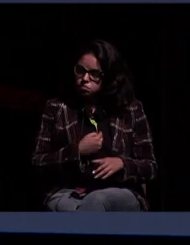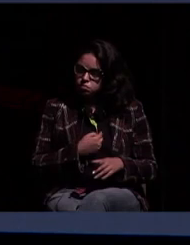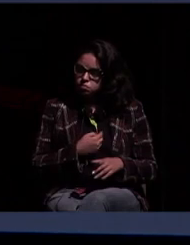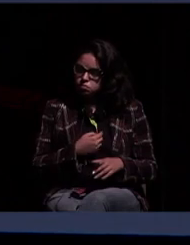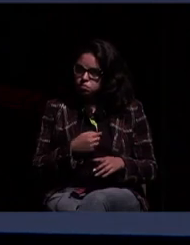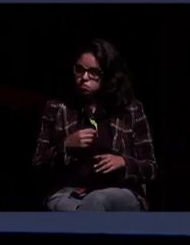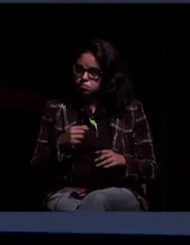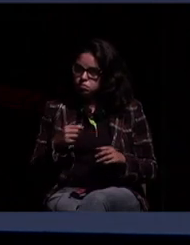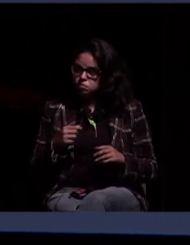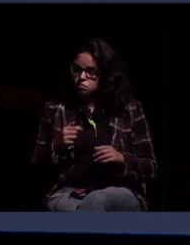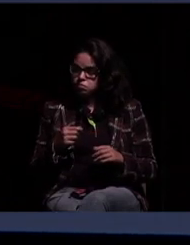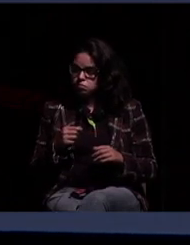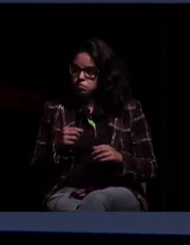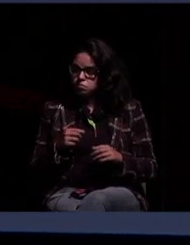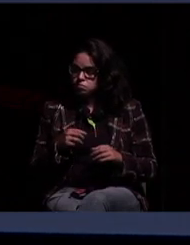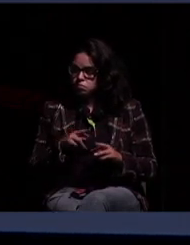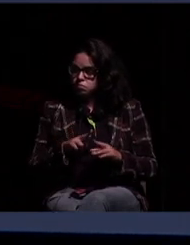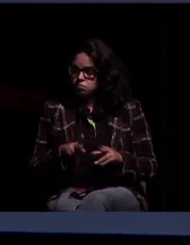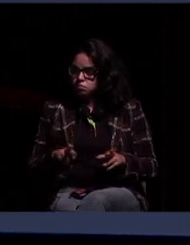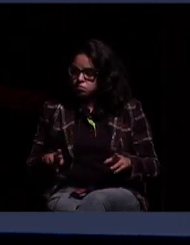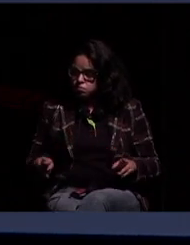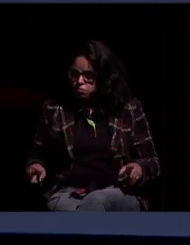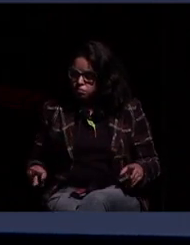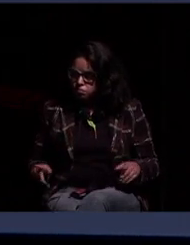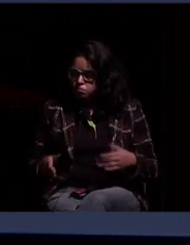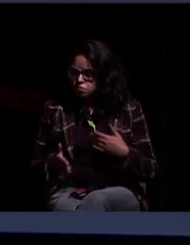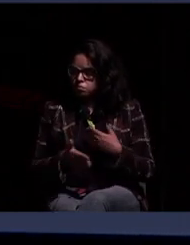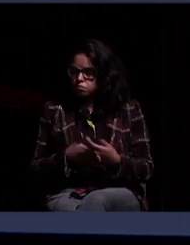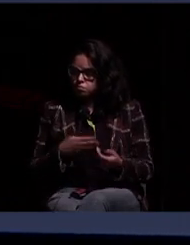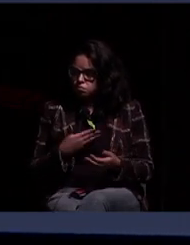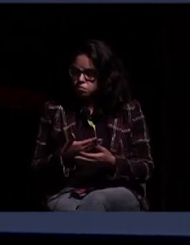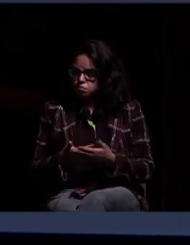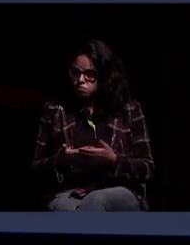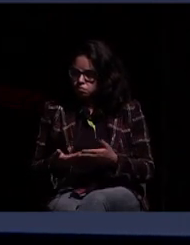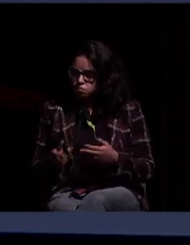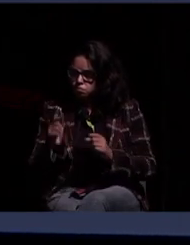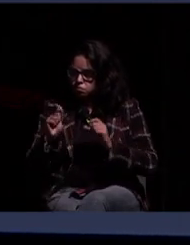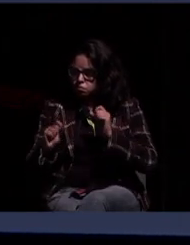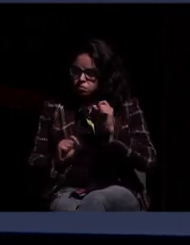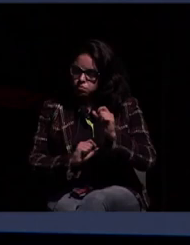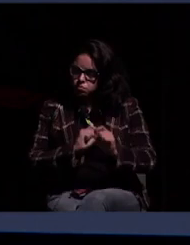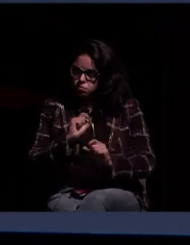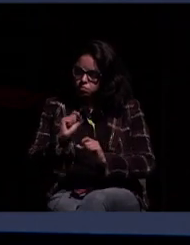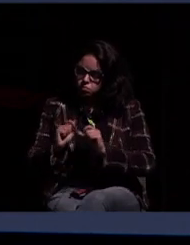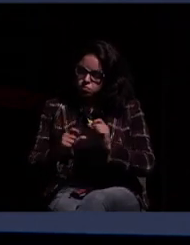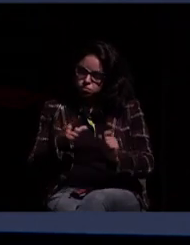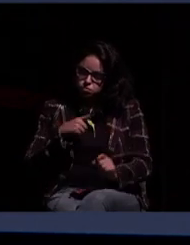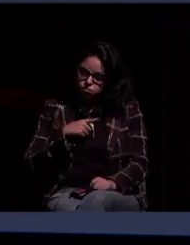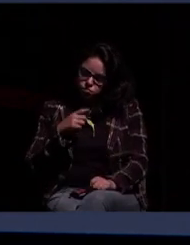regardless of the fact that they have everything to be successful.